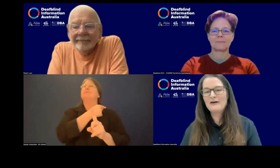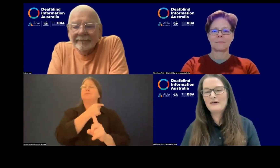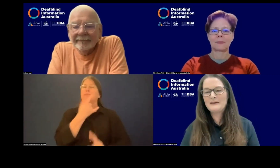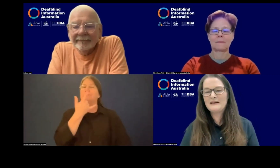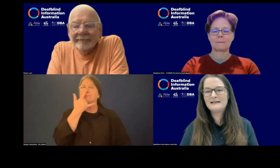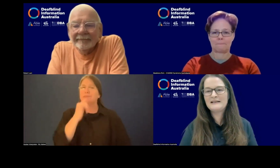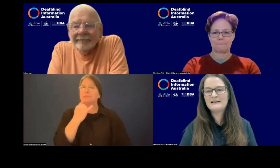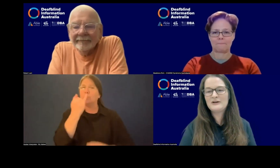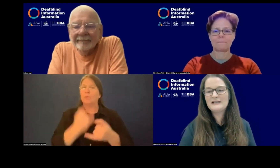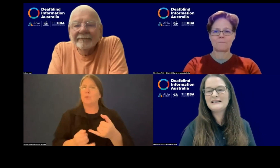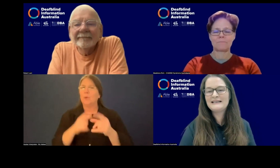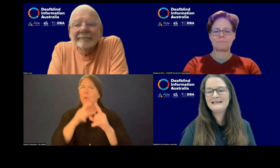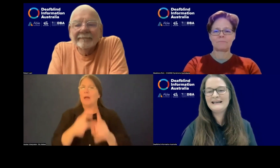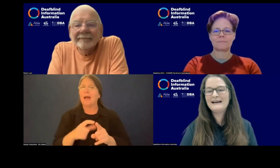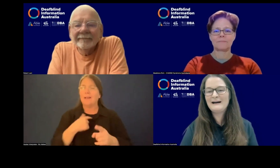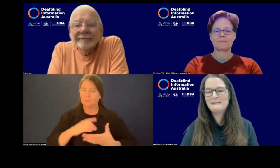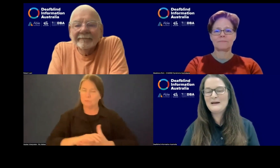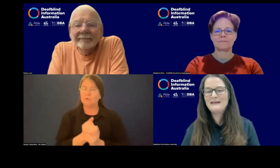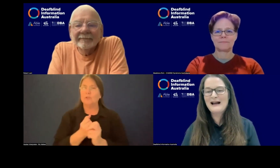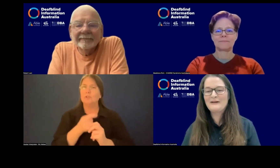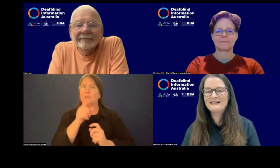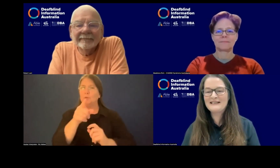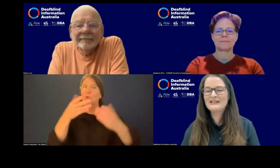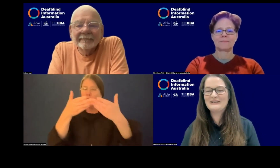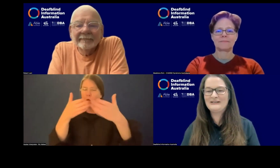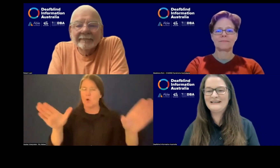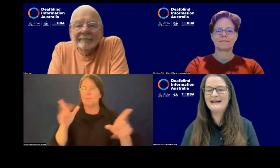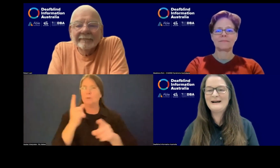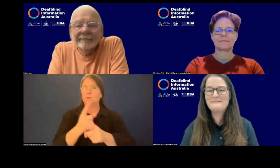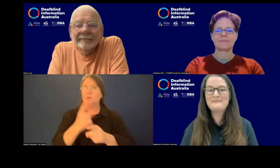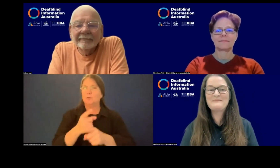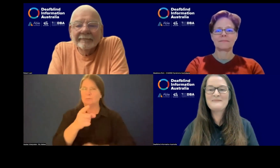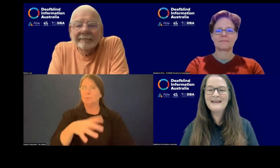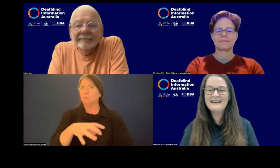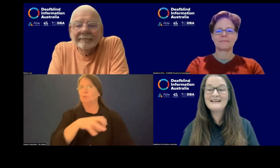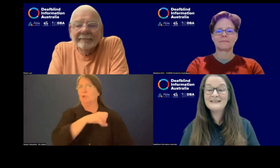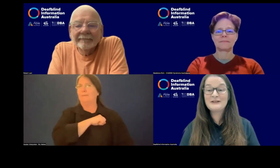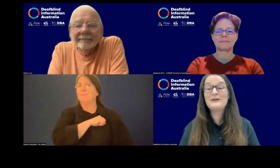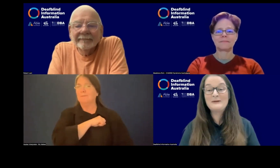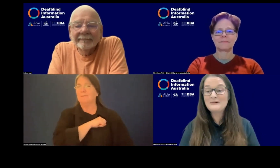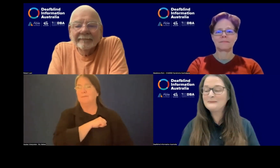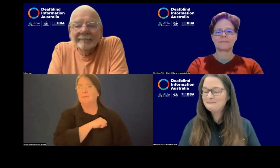appreciate your openness and honesty and the courage to show the world.